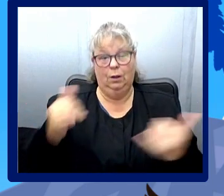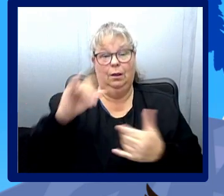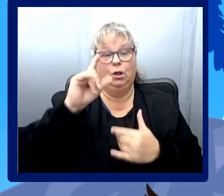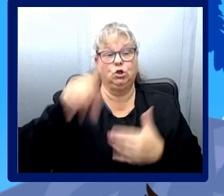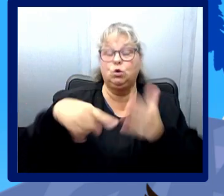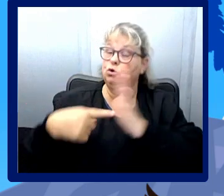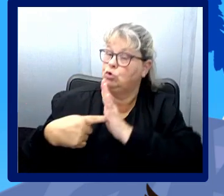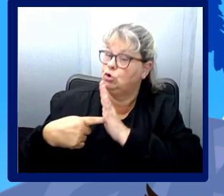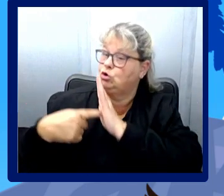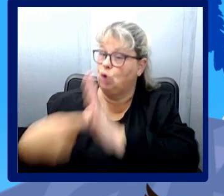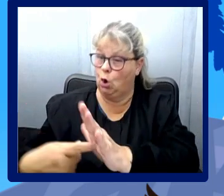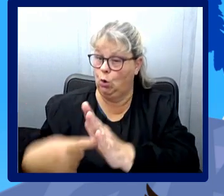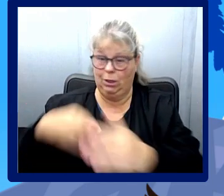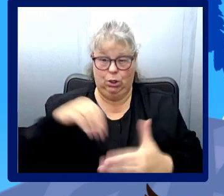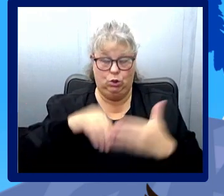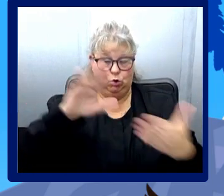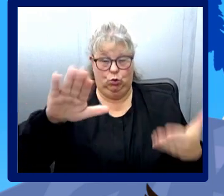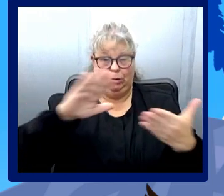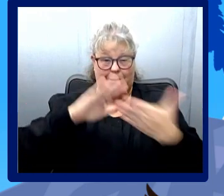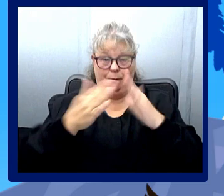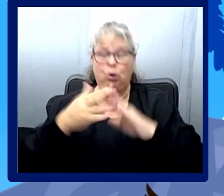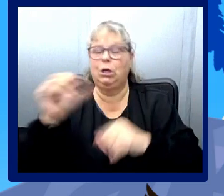In Olivet's Wayfinder Community, we did both!